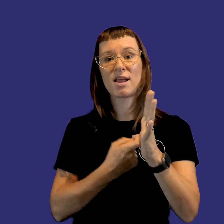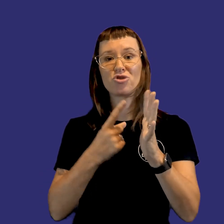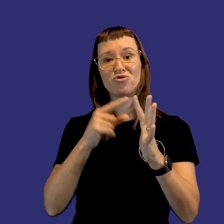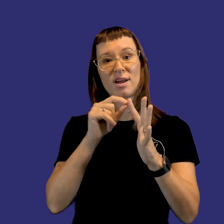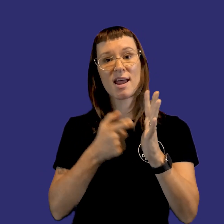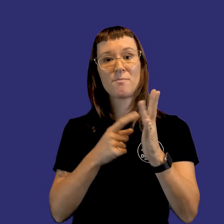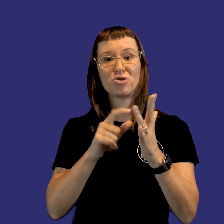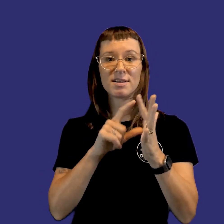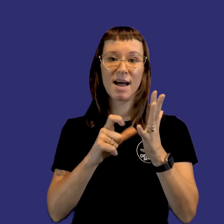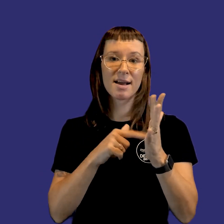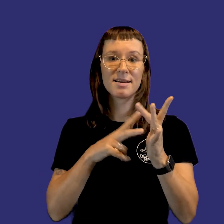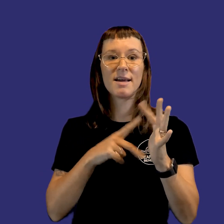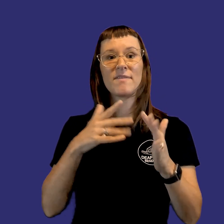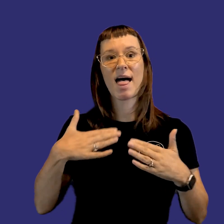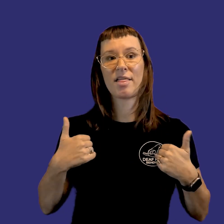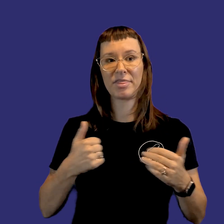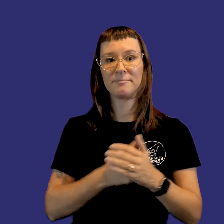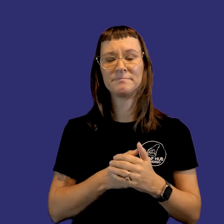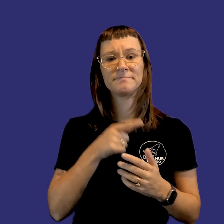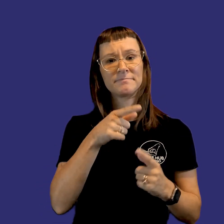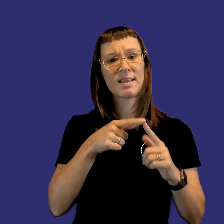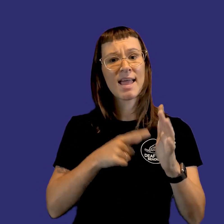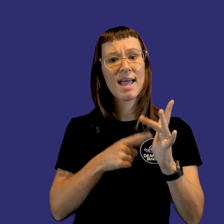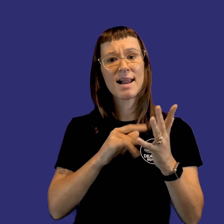Elise is also a nurse counselor at Breast Screen Victoria, Bendigo.